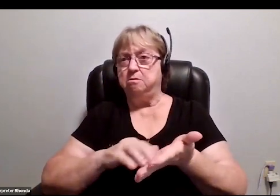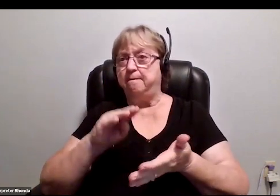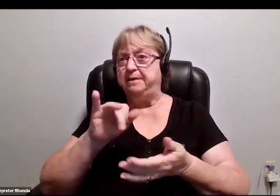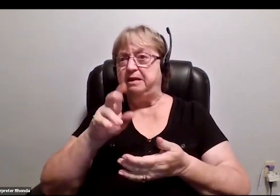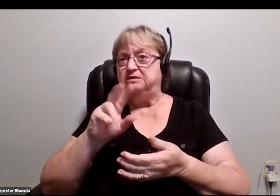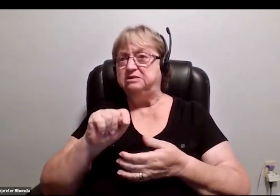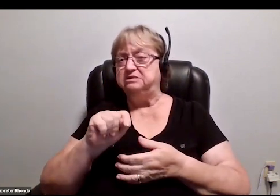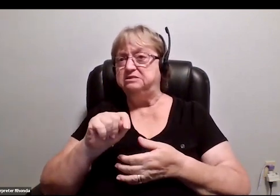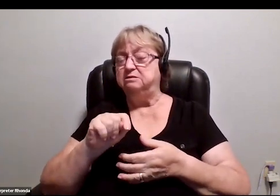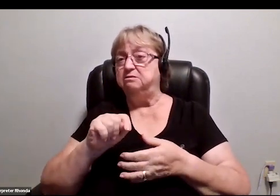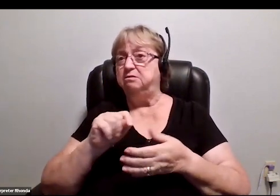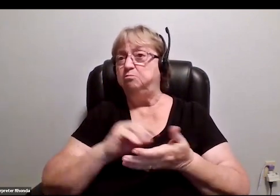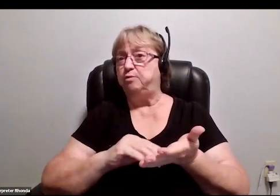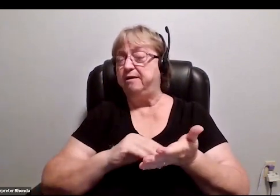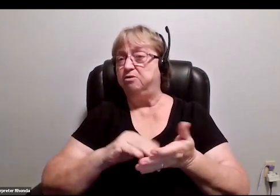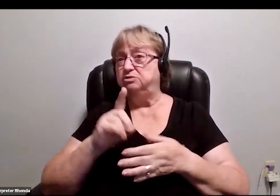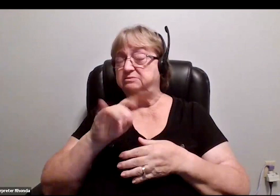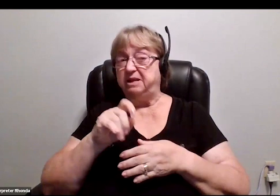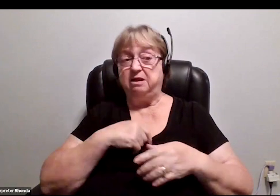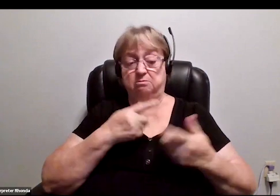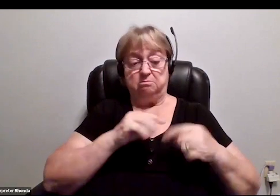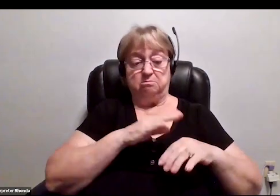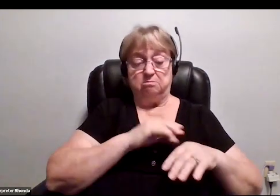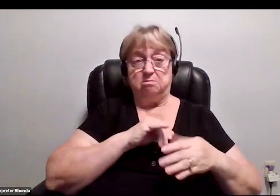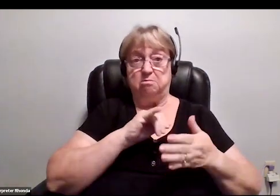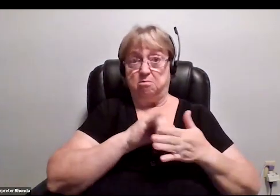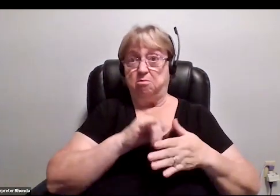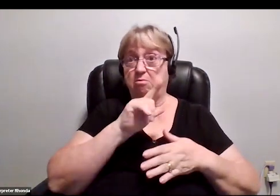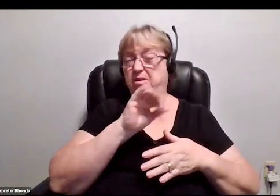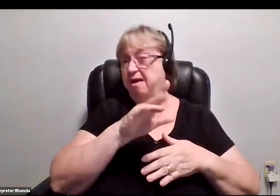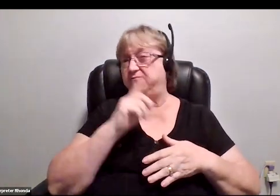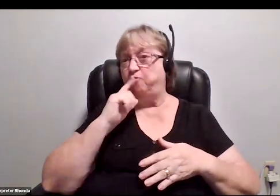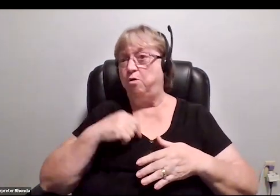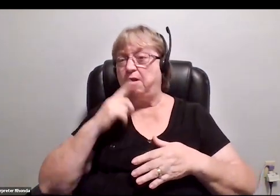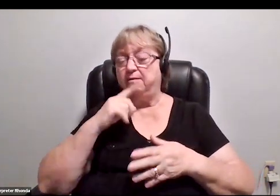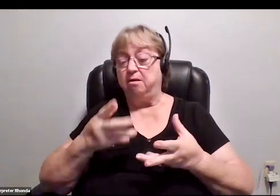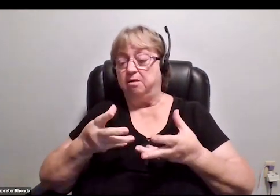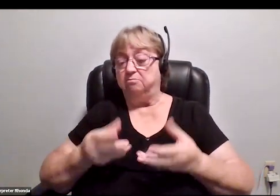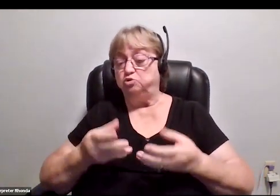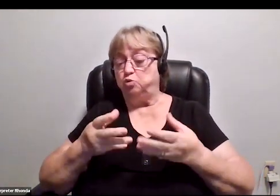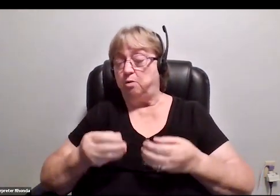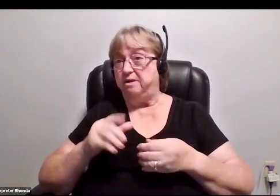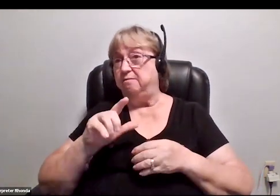using in the lab by placing it on absorbent pads so any chemicals would not get on the device.